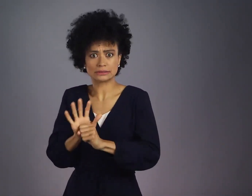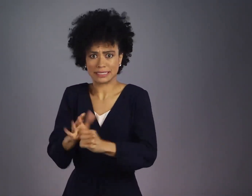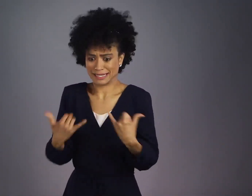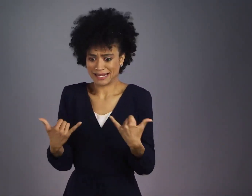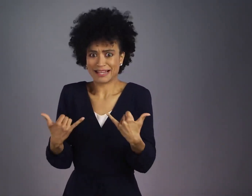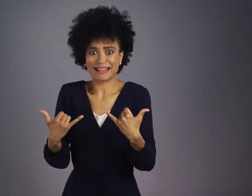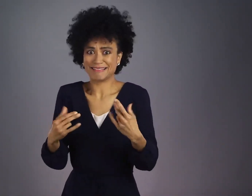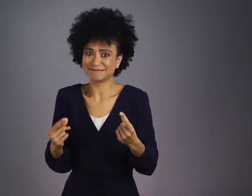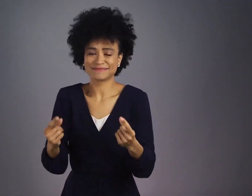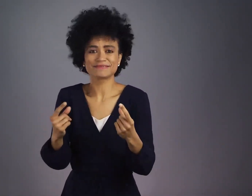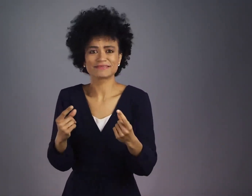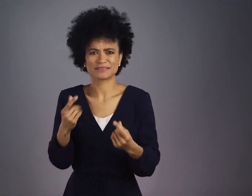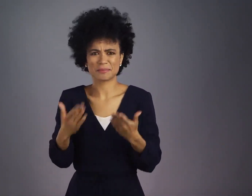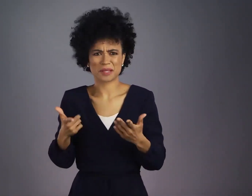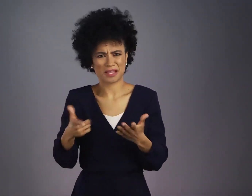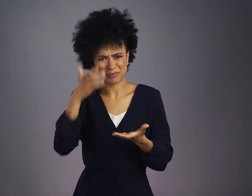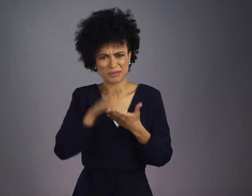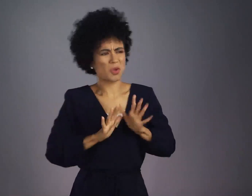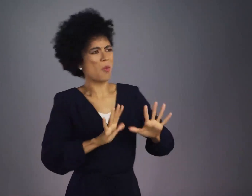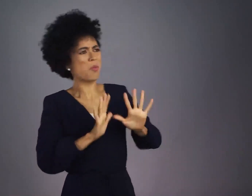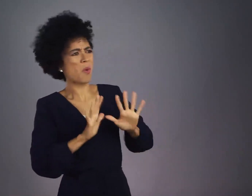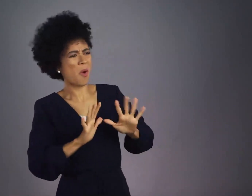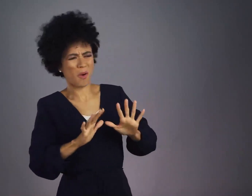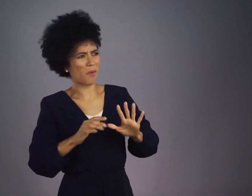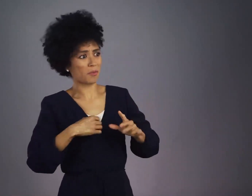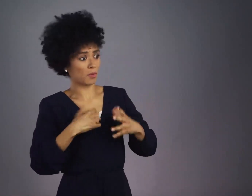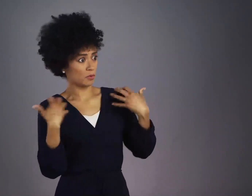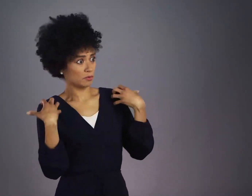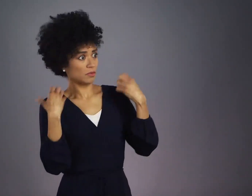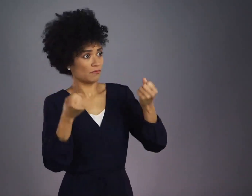for the more you hurry him the longer his recovery may be delayed.